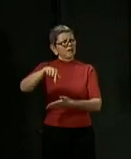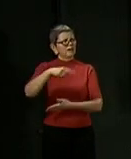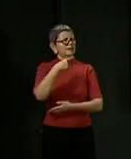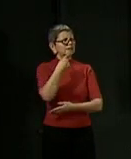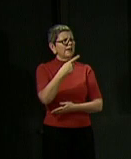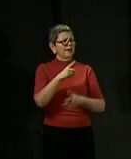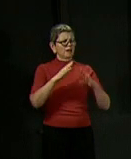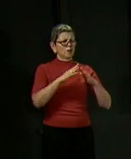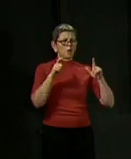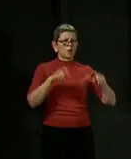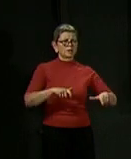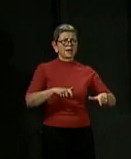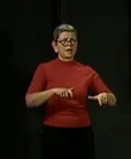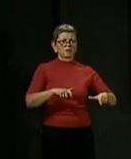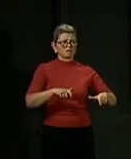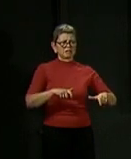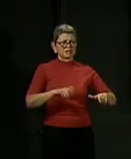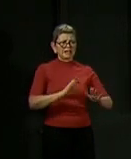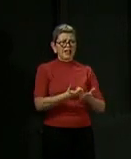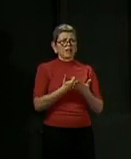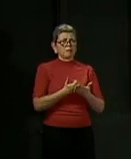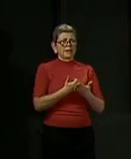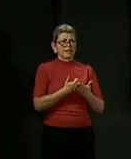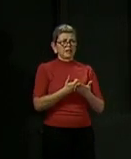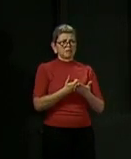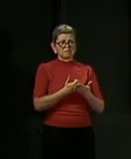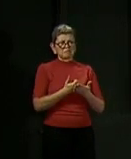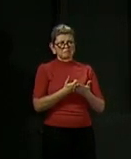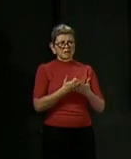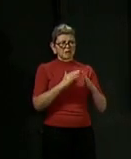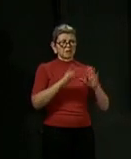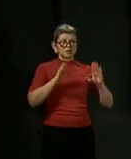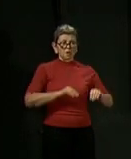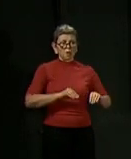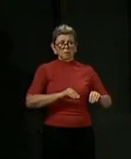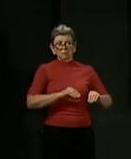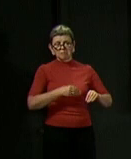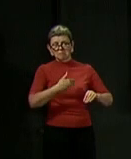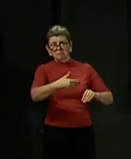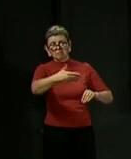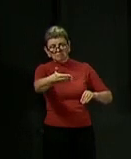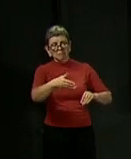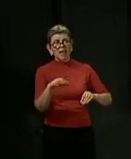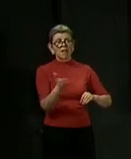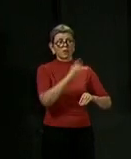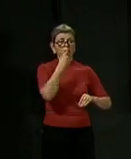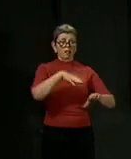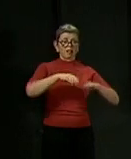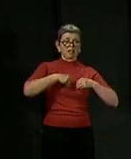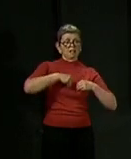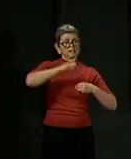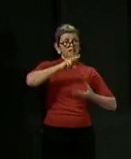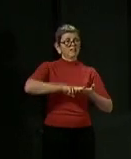the inevitable, everyone will get it anyway, we're not going to out run this with a vaccine.